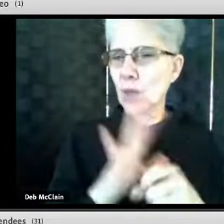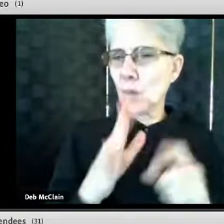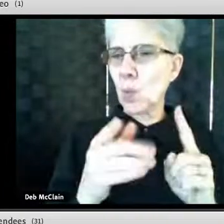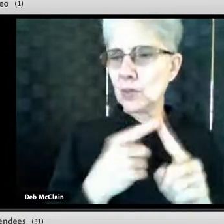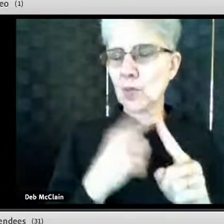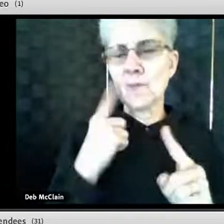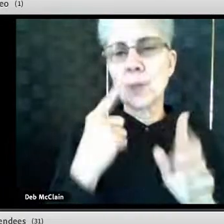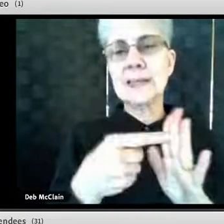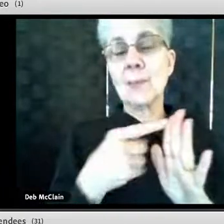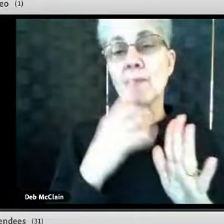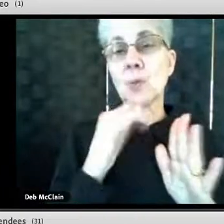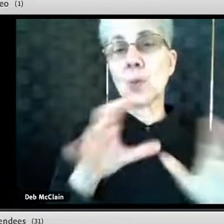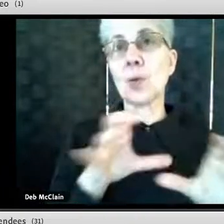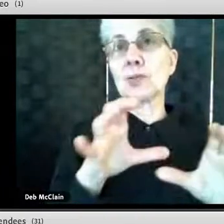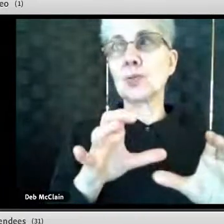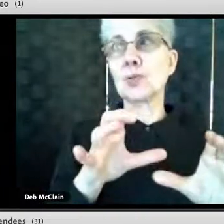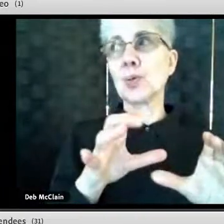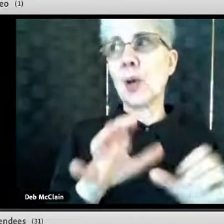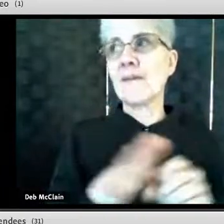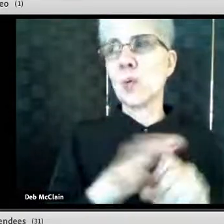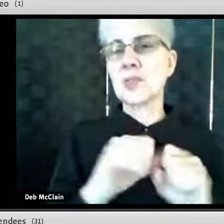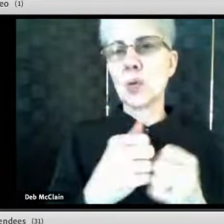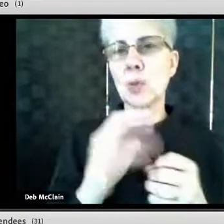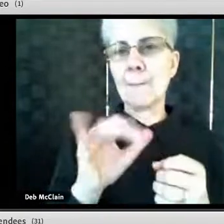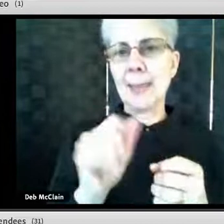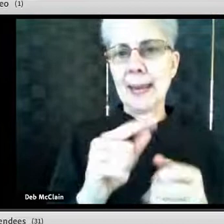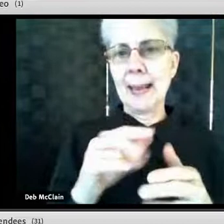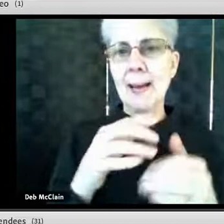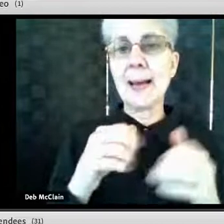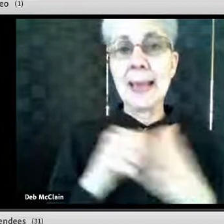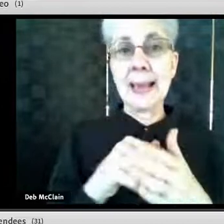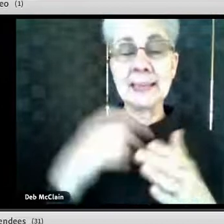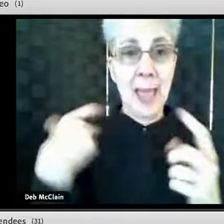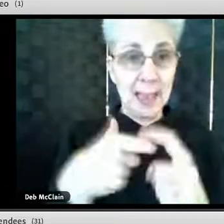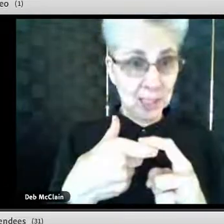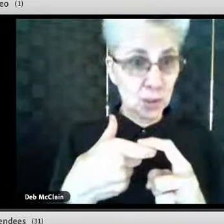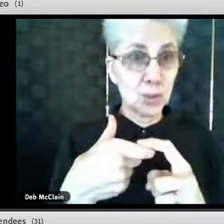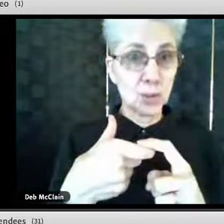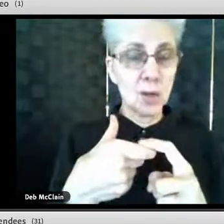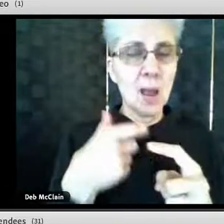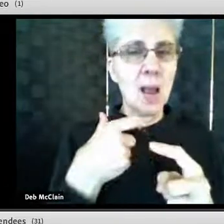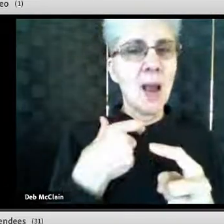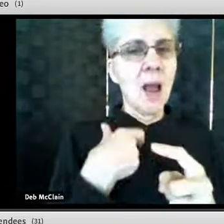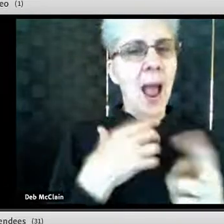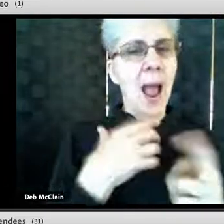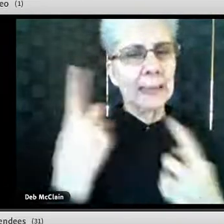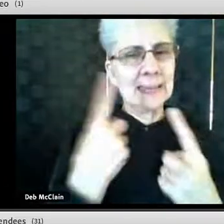If you were fully going to... For example, if you were going to do a full social media press in Spanish,